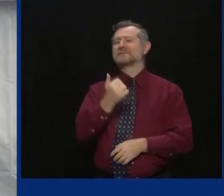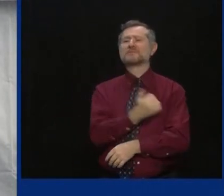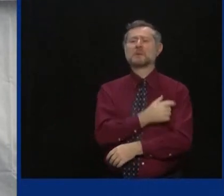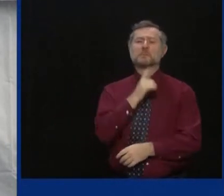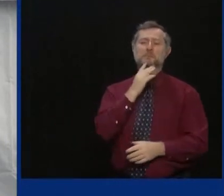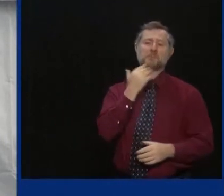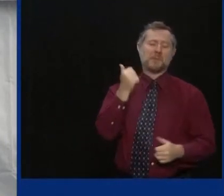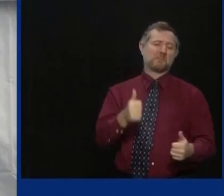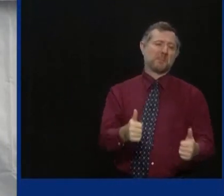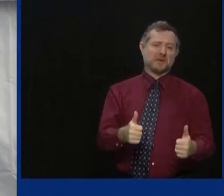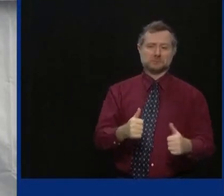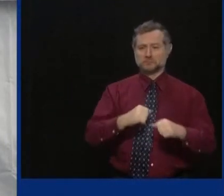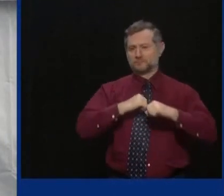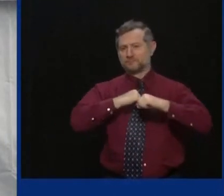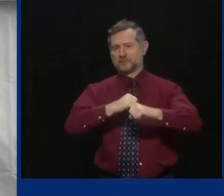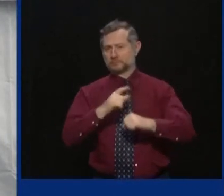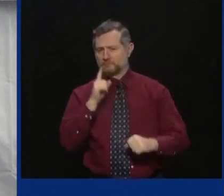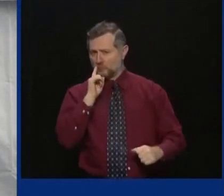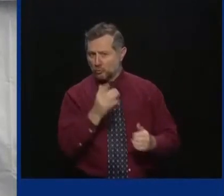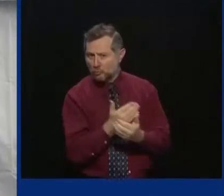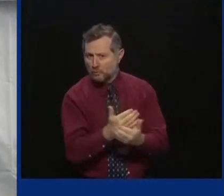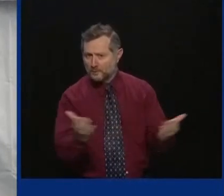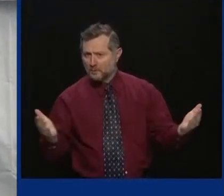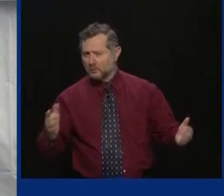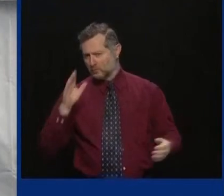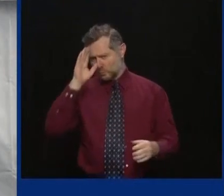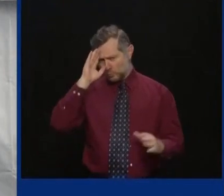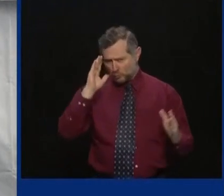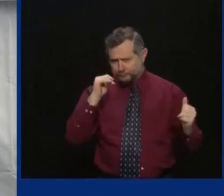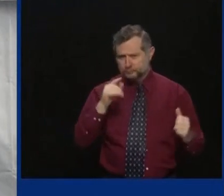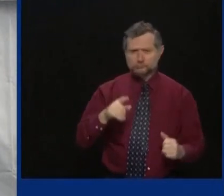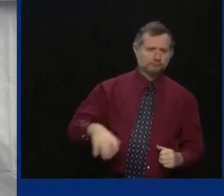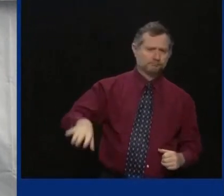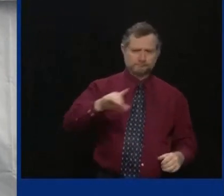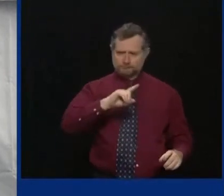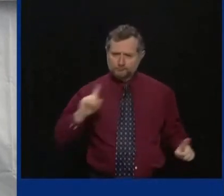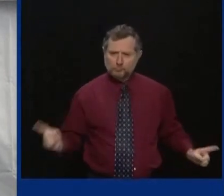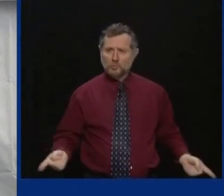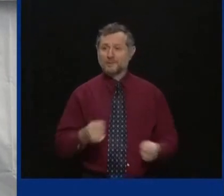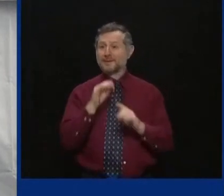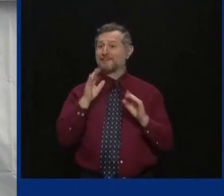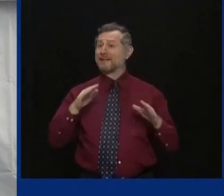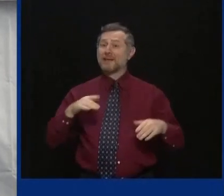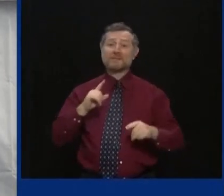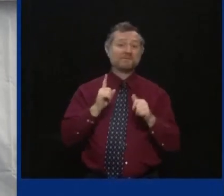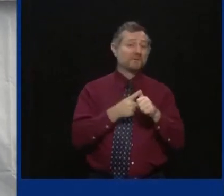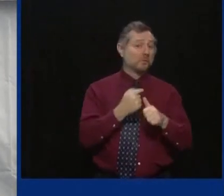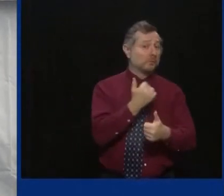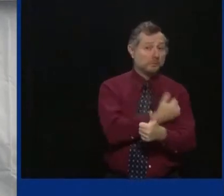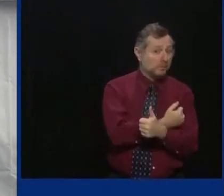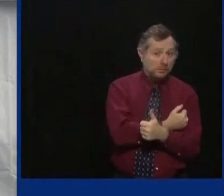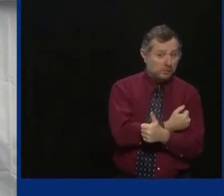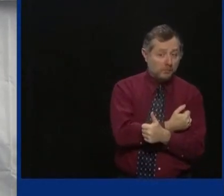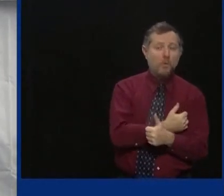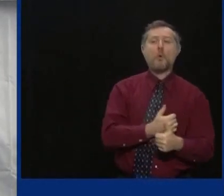THE LOCATIONS RIGHT NEAR YOU. ALSO JUST CONSULT WITH HEALTHCARE PROVIDERS AS WELL. THIS IS OUR BEST DEFENSE AND I'M HOPING PEOPLE HEED THE